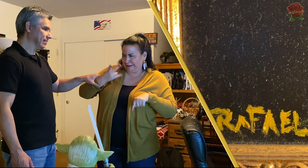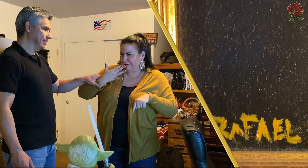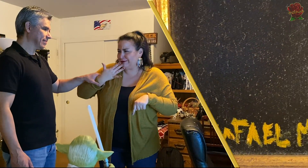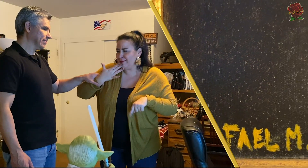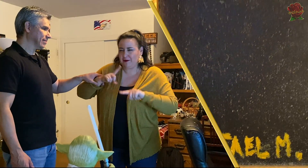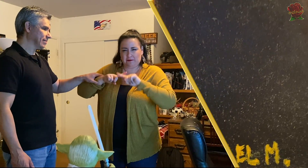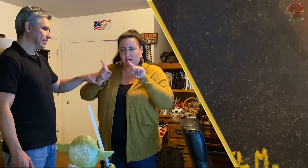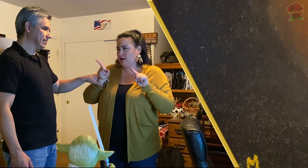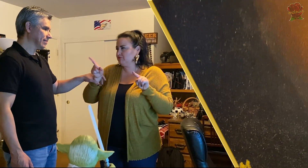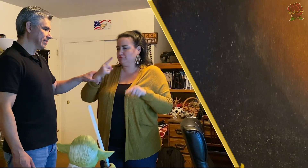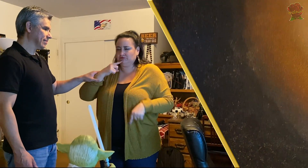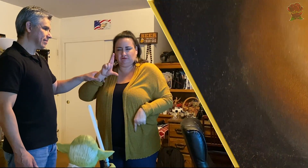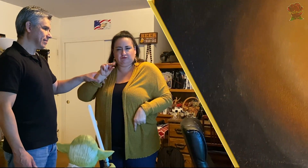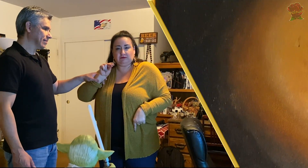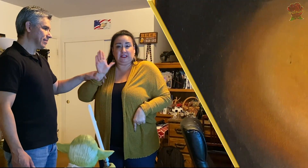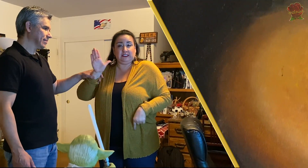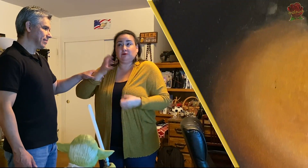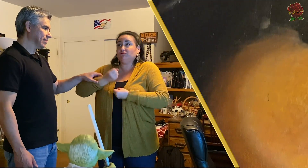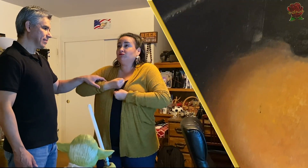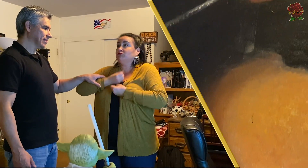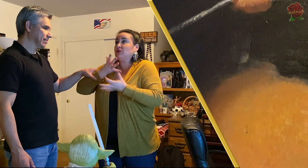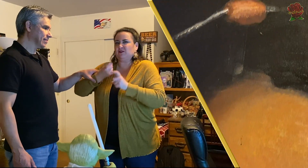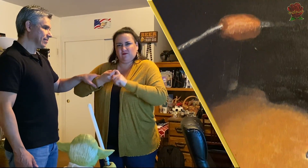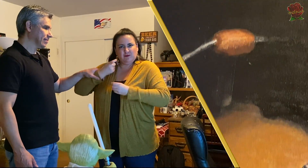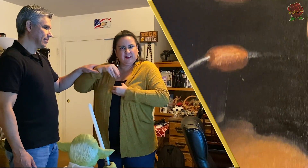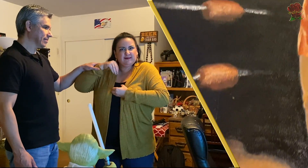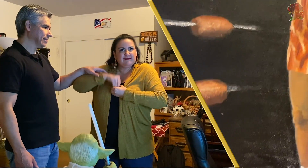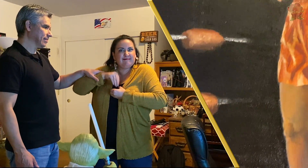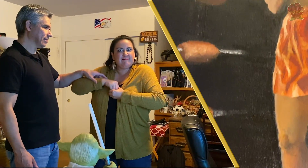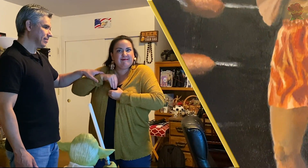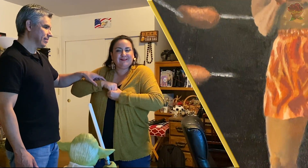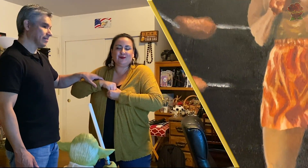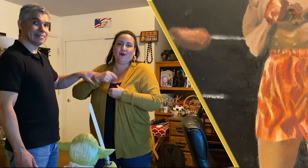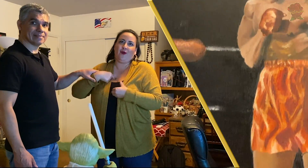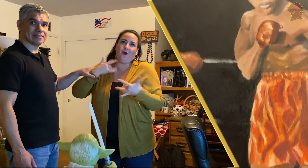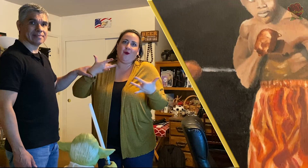inability to see color, but he says his ability comes from the inside.